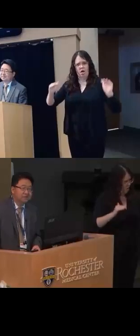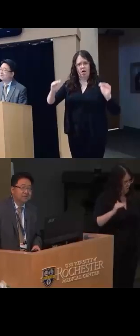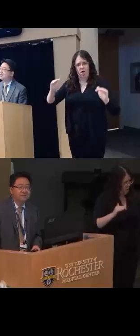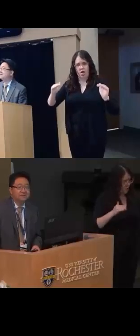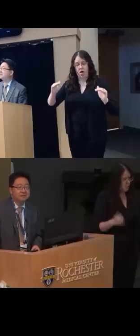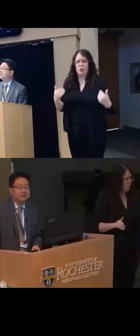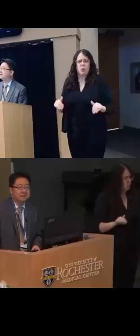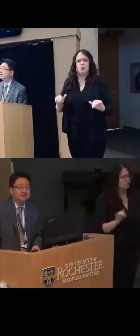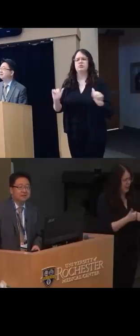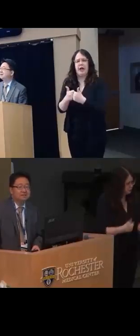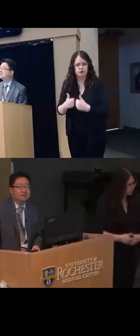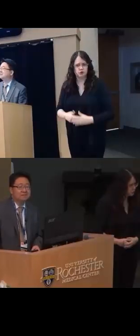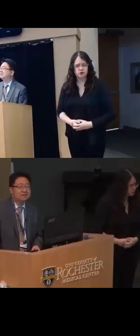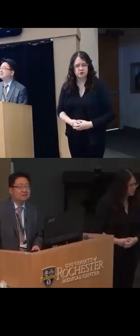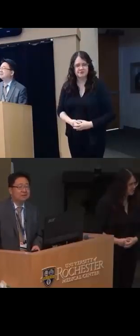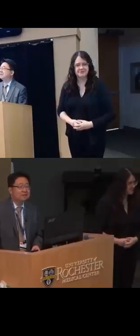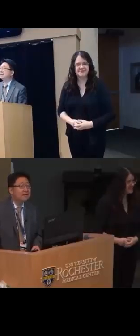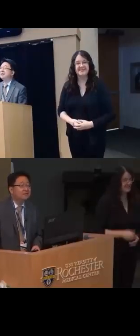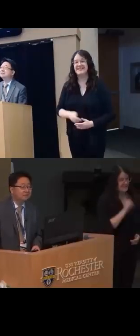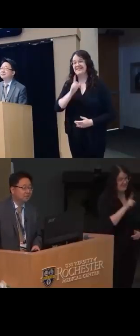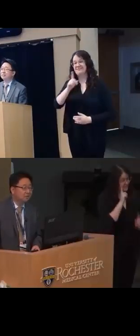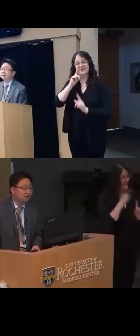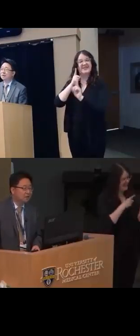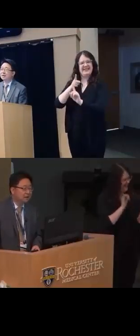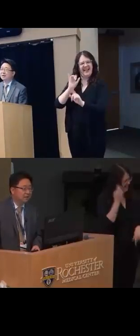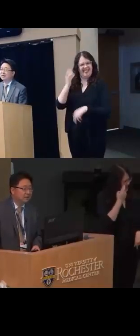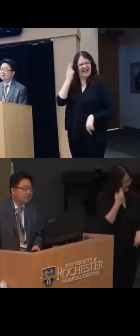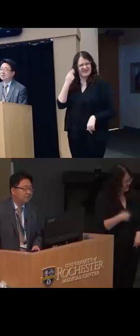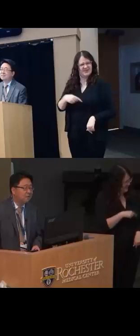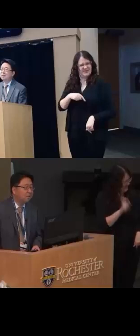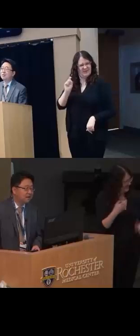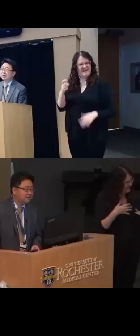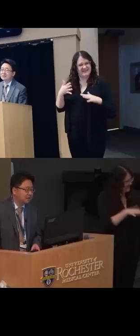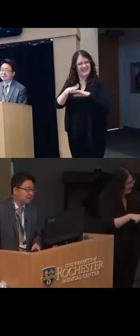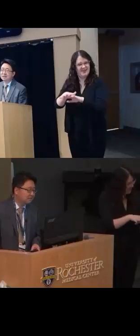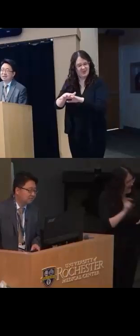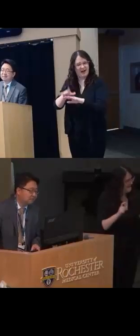But ultimately that's why we need to integrate more and work more as a team